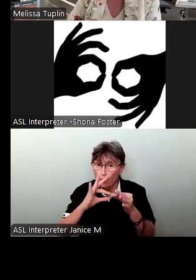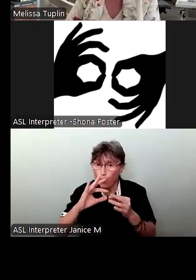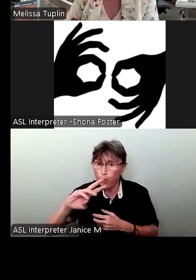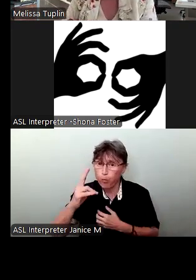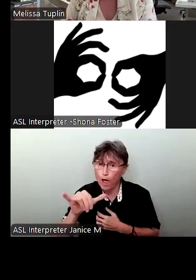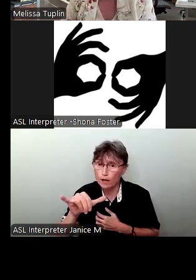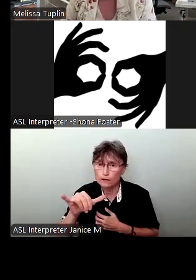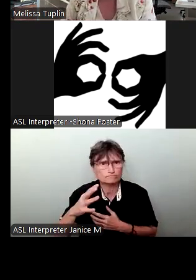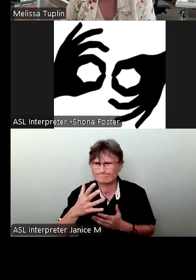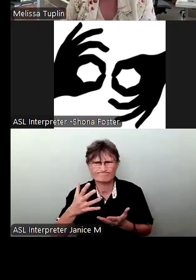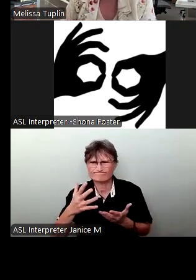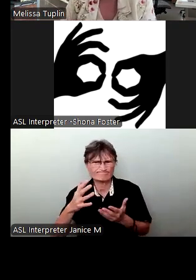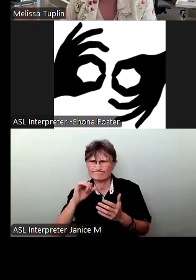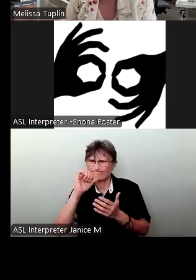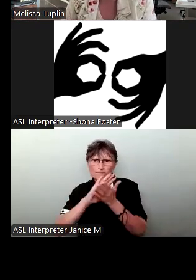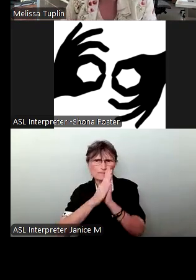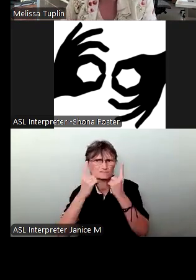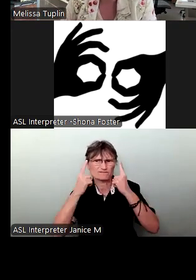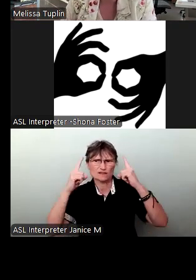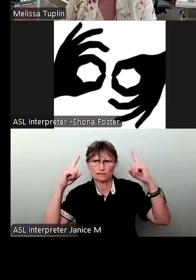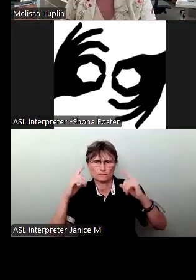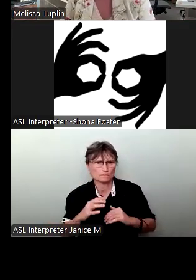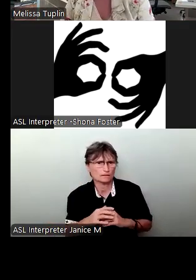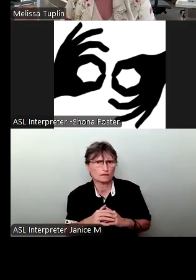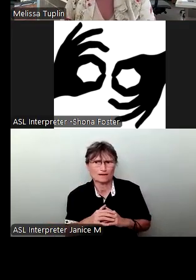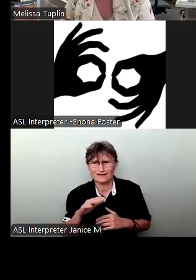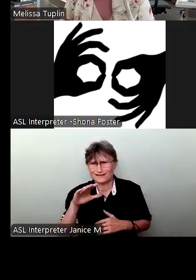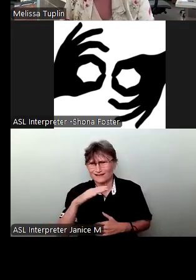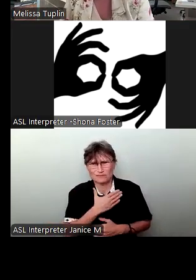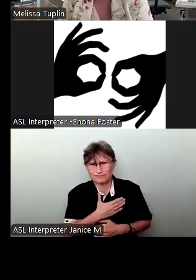is not the place to kind of play that game of, we’ll request this amount and